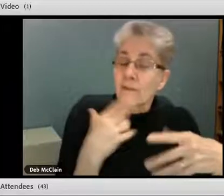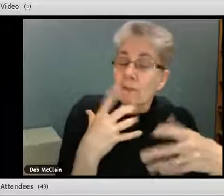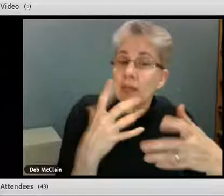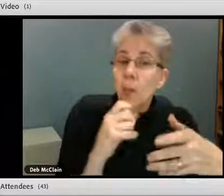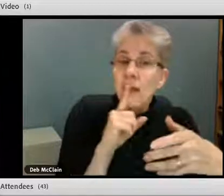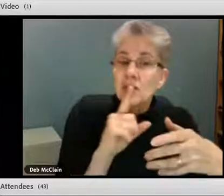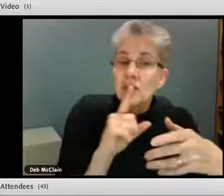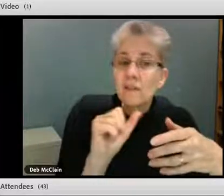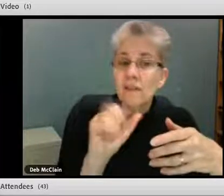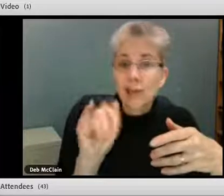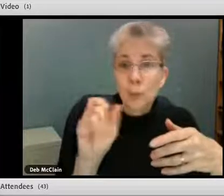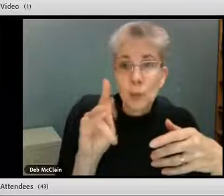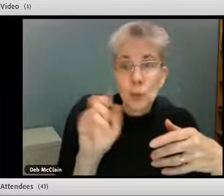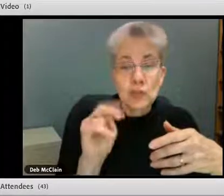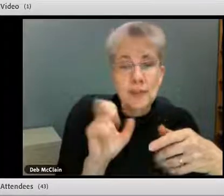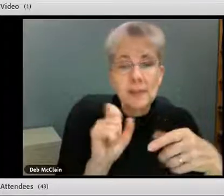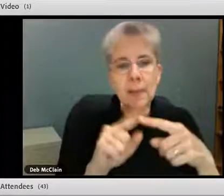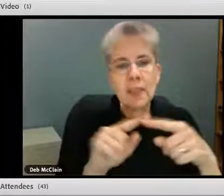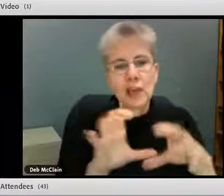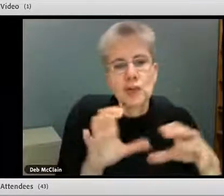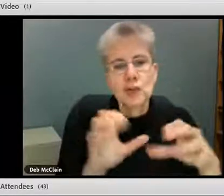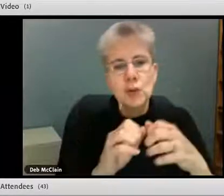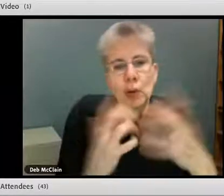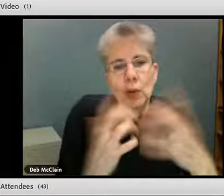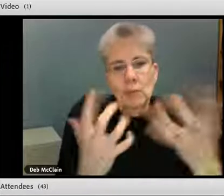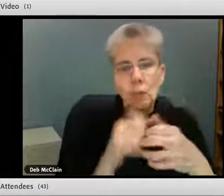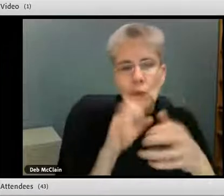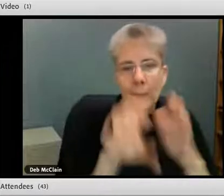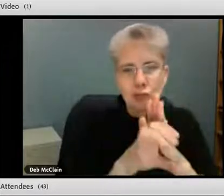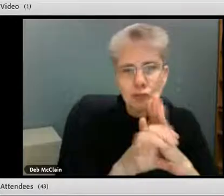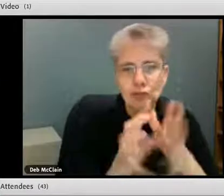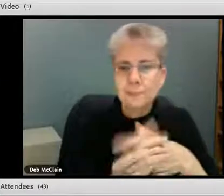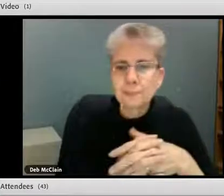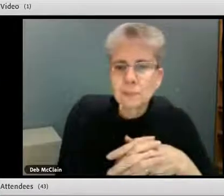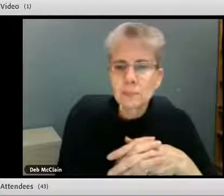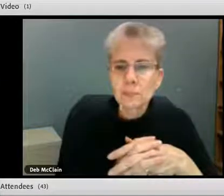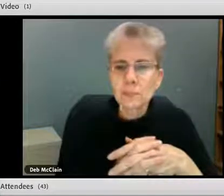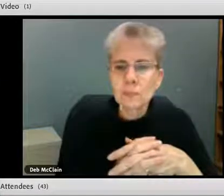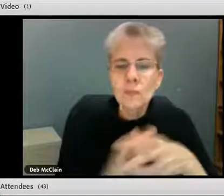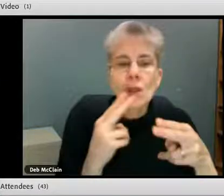"Do what you will with your pictures." This is called Unsplash.